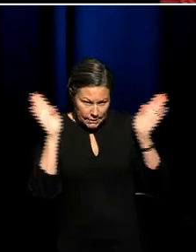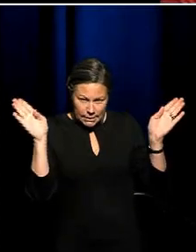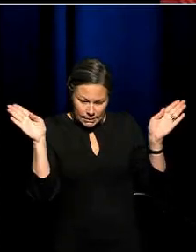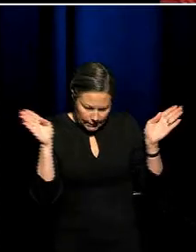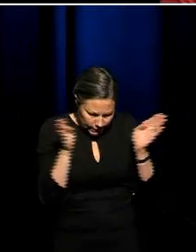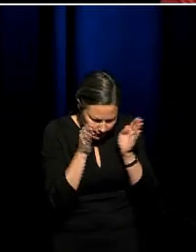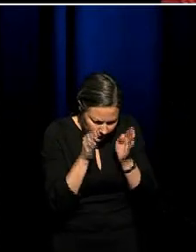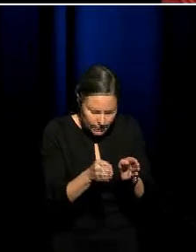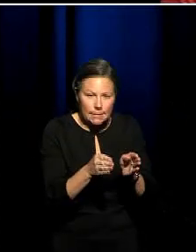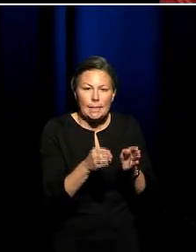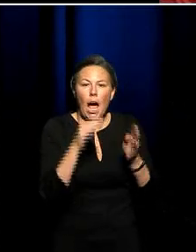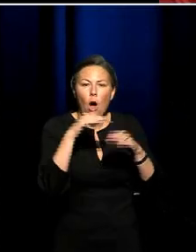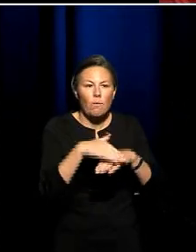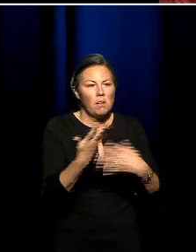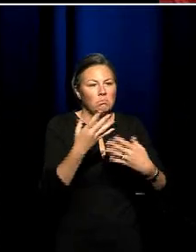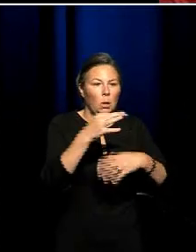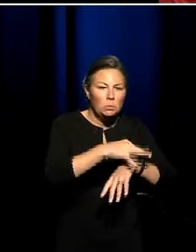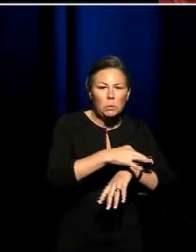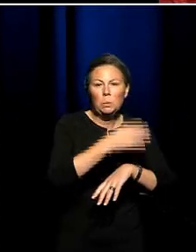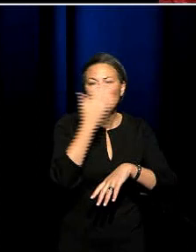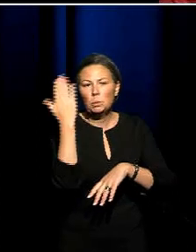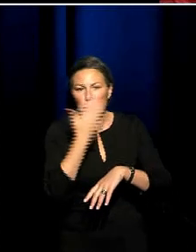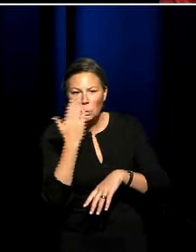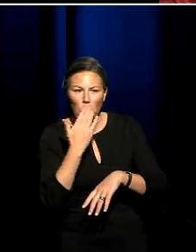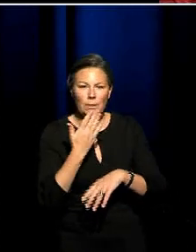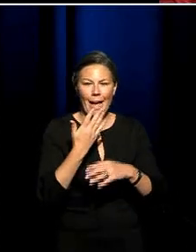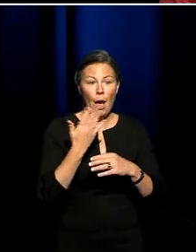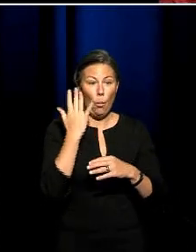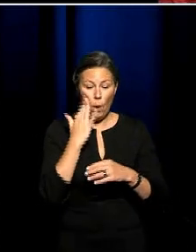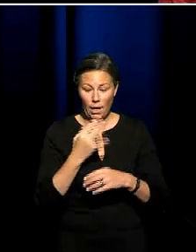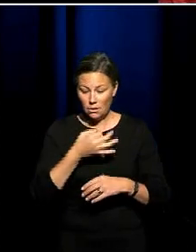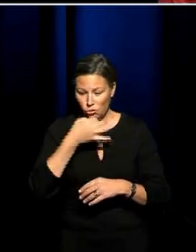institutions to adequately deal with allegations of child sexual abuse and to